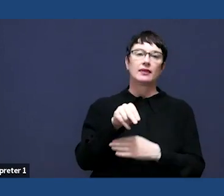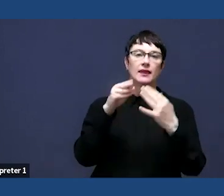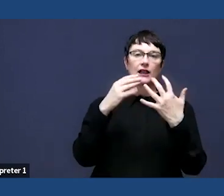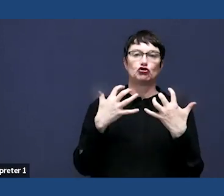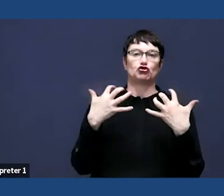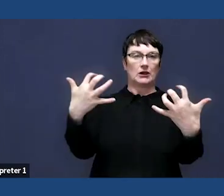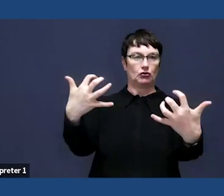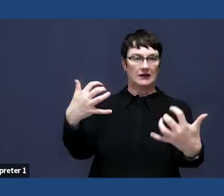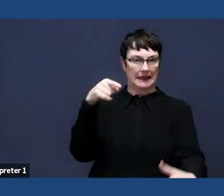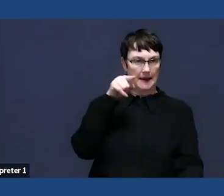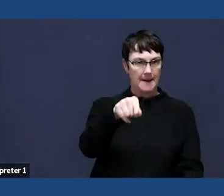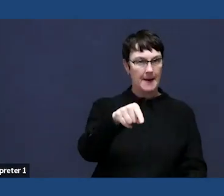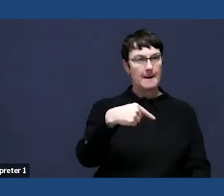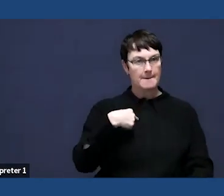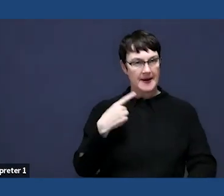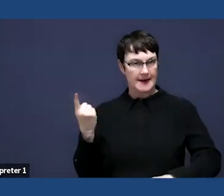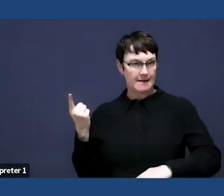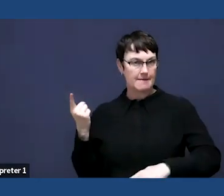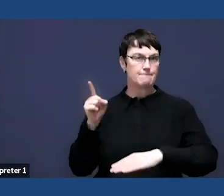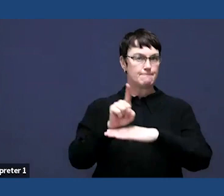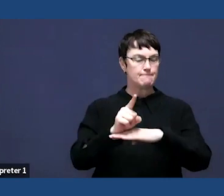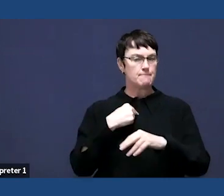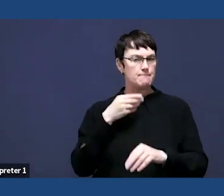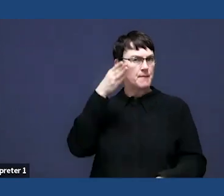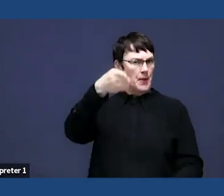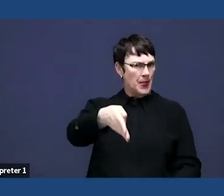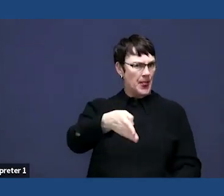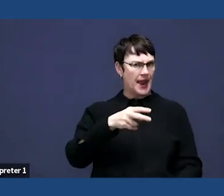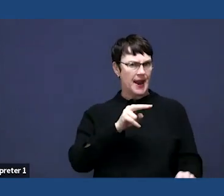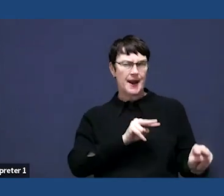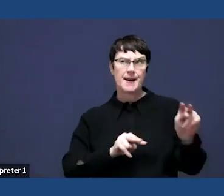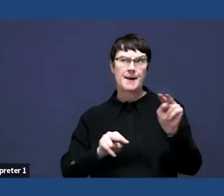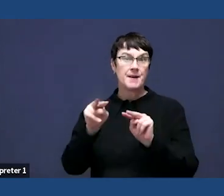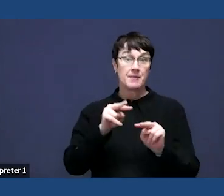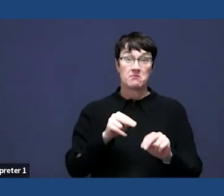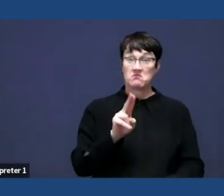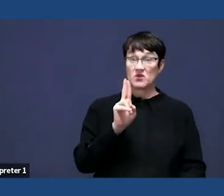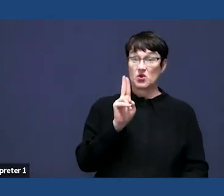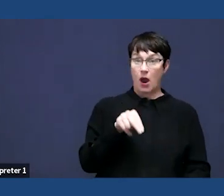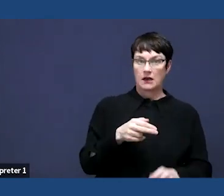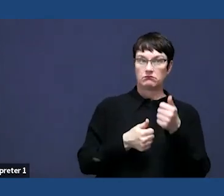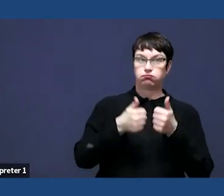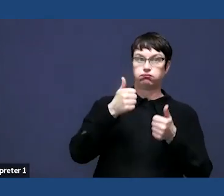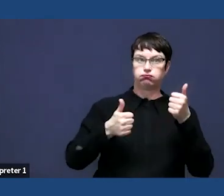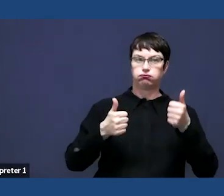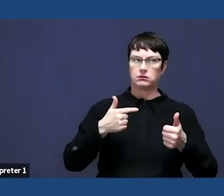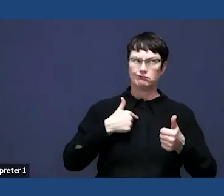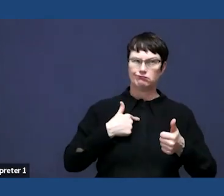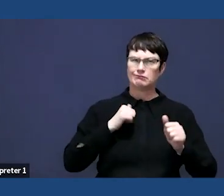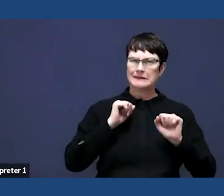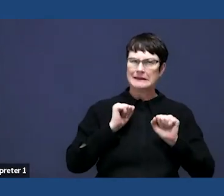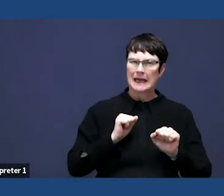of staff have a chance to network and learn about possible solutions for the future.